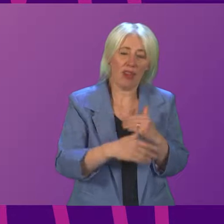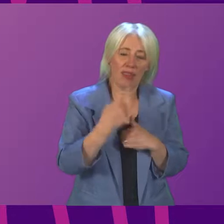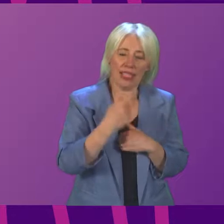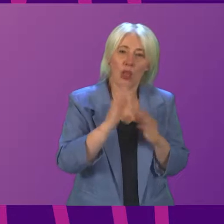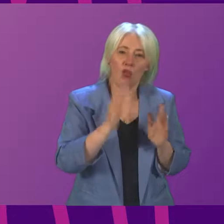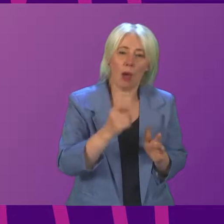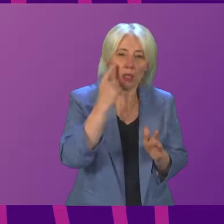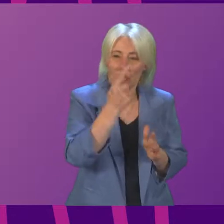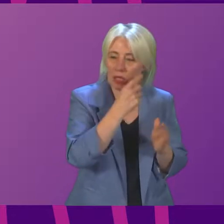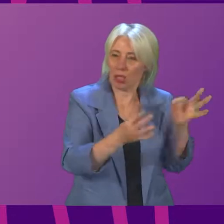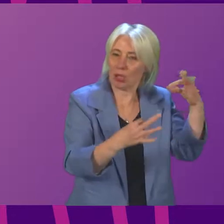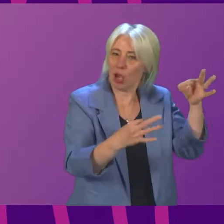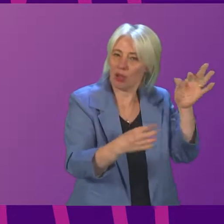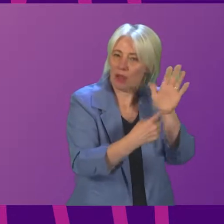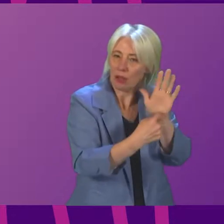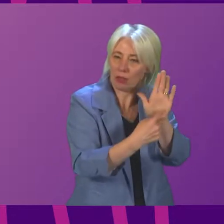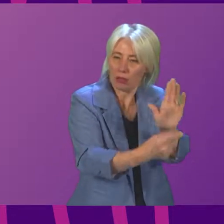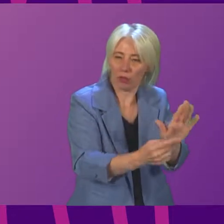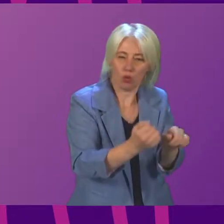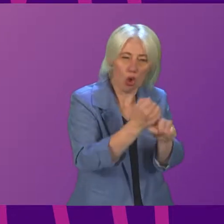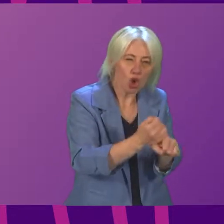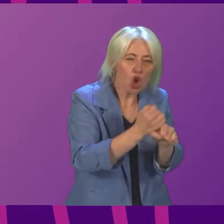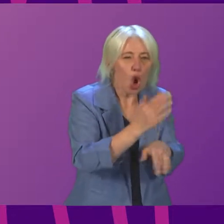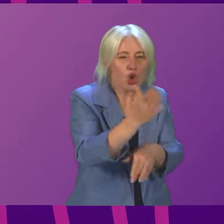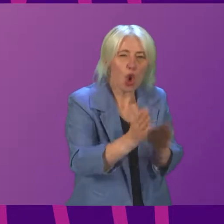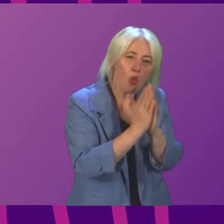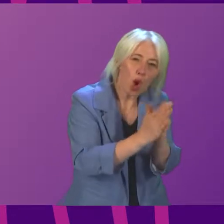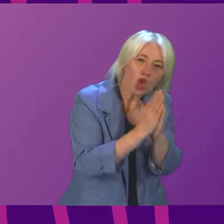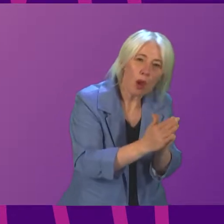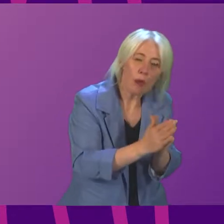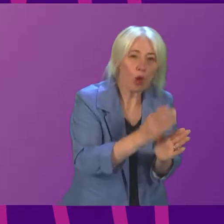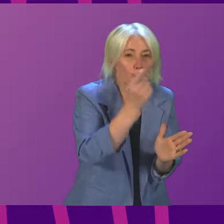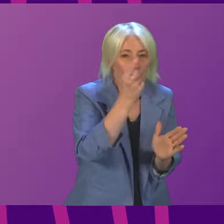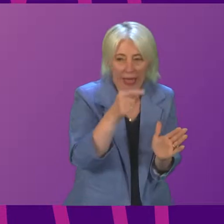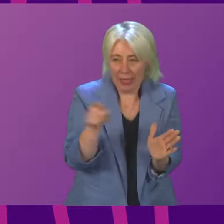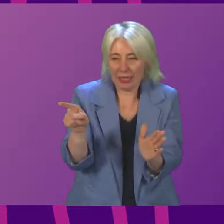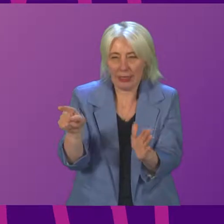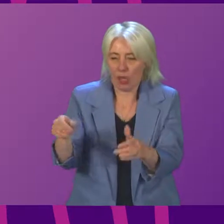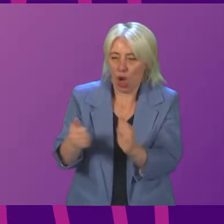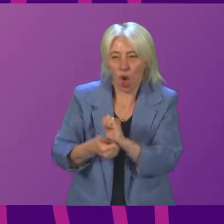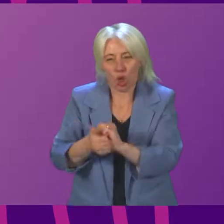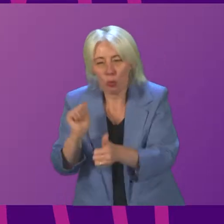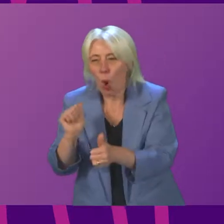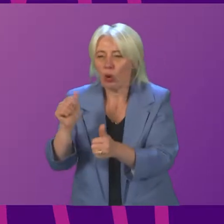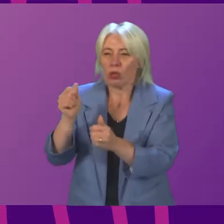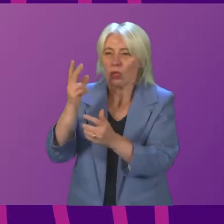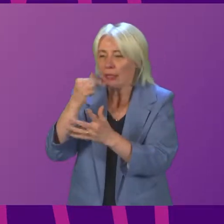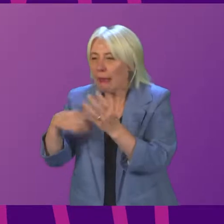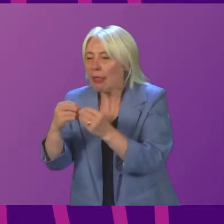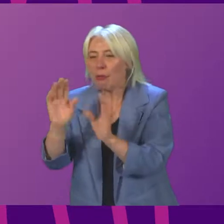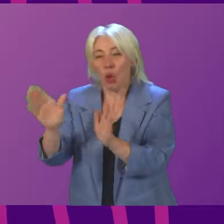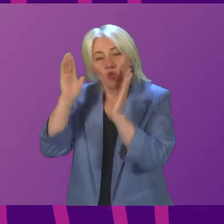places of worship. The other events that the member mentioned, such as large-scale